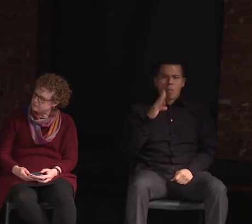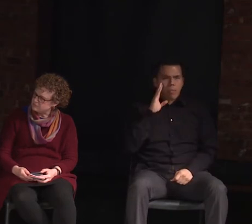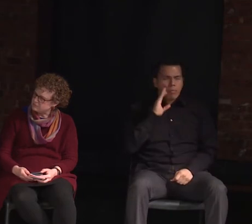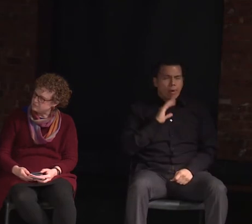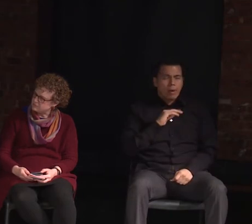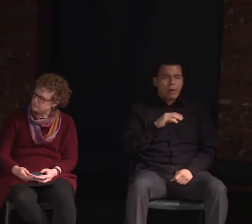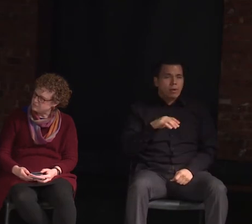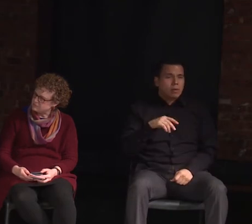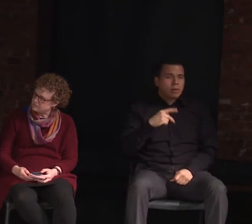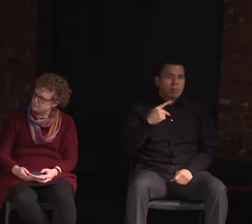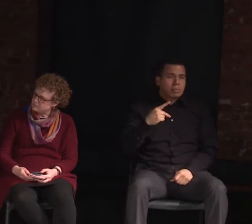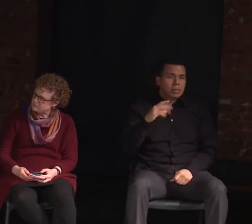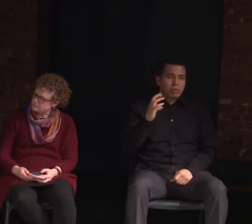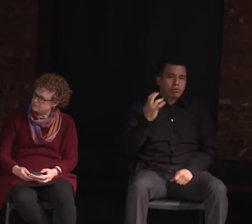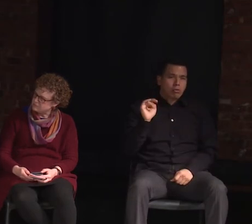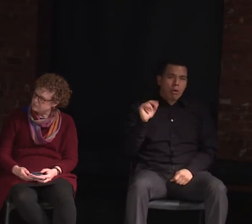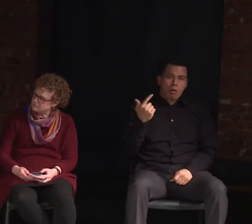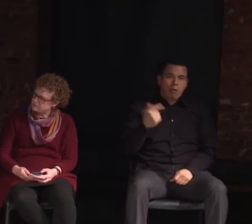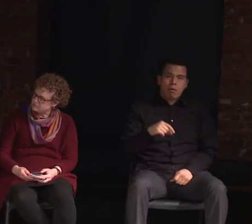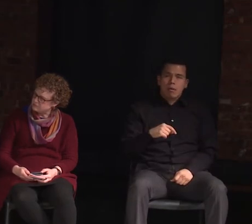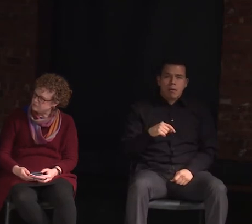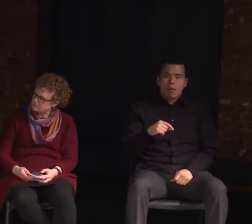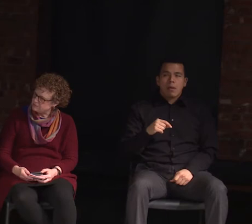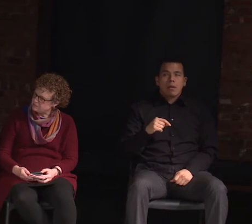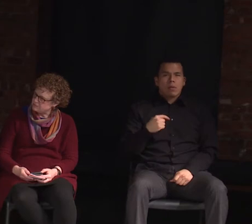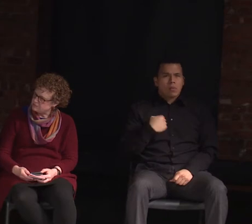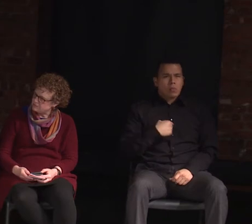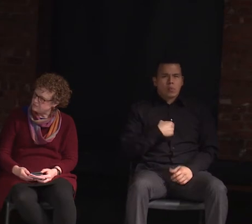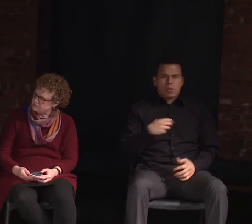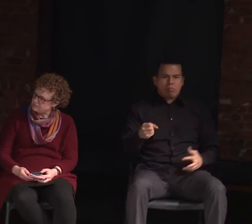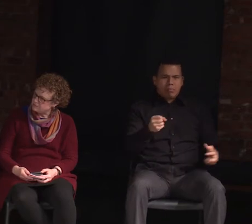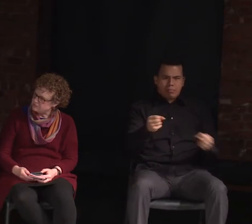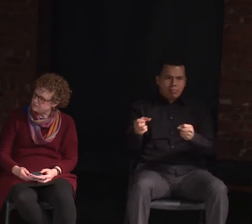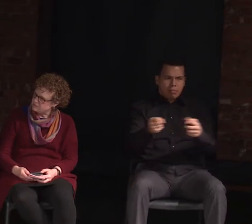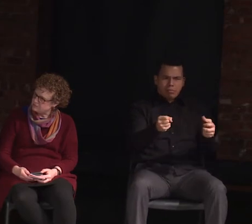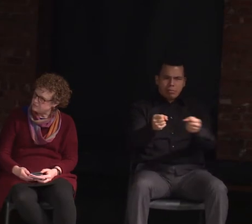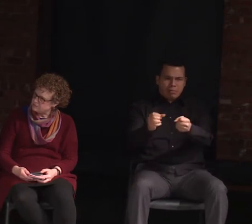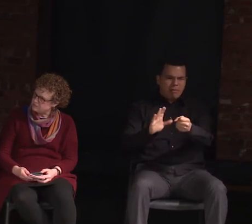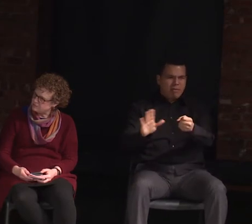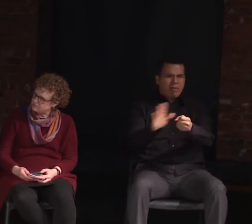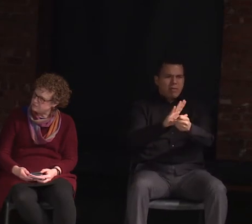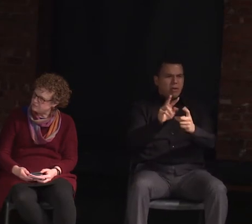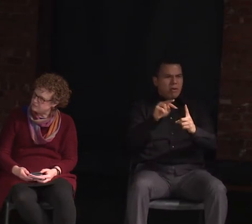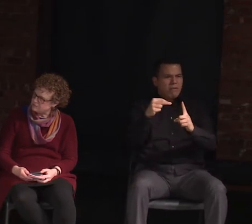Again, we were really lifting up artist voices, that was one thing.